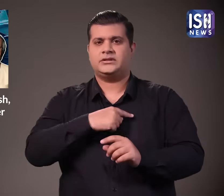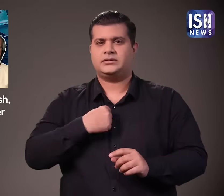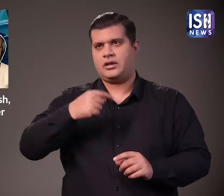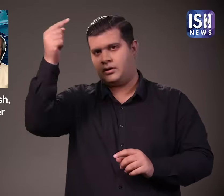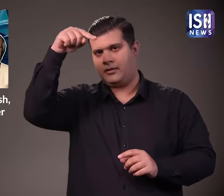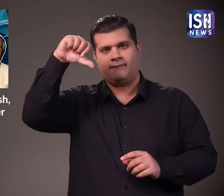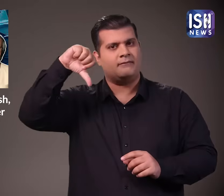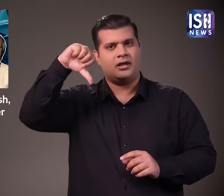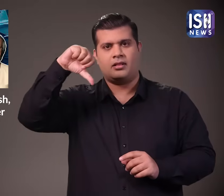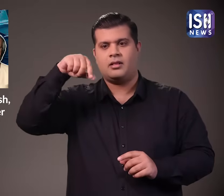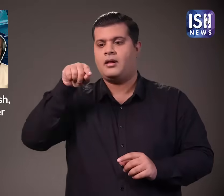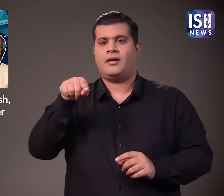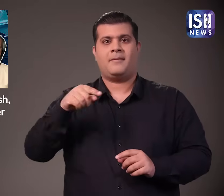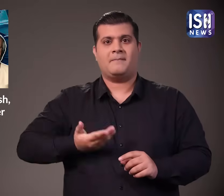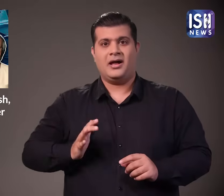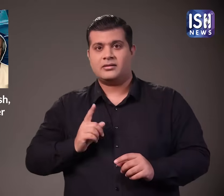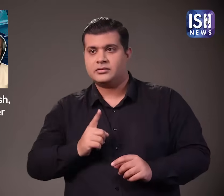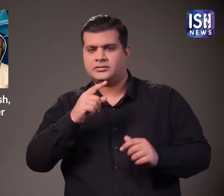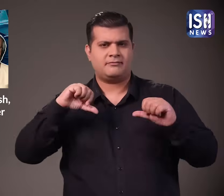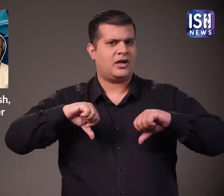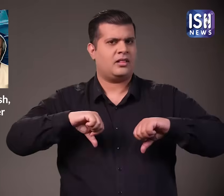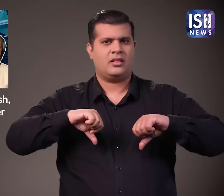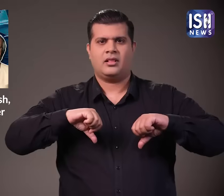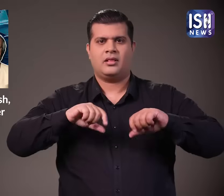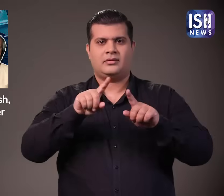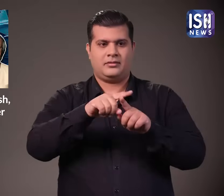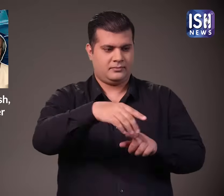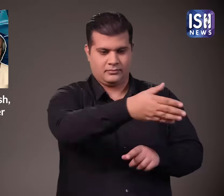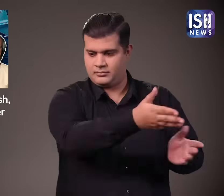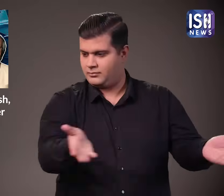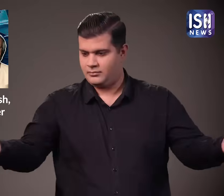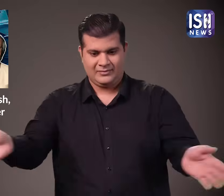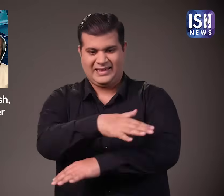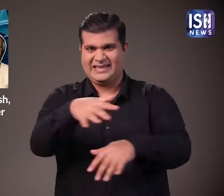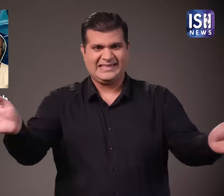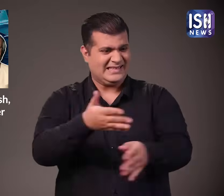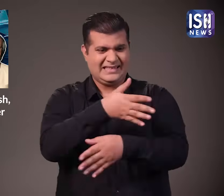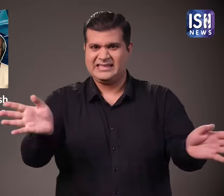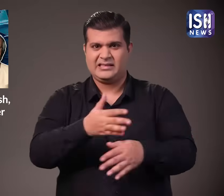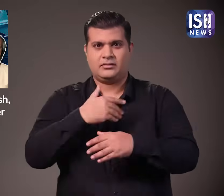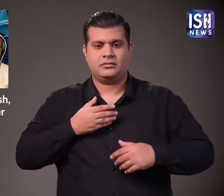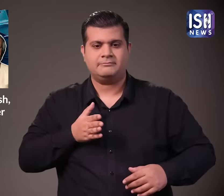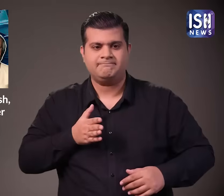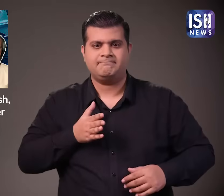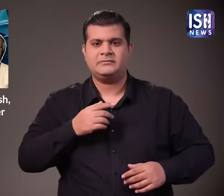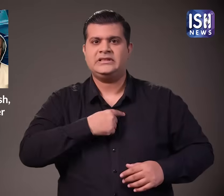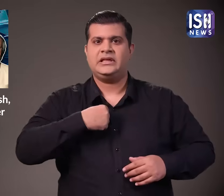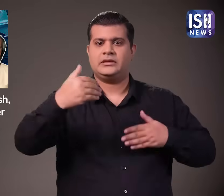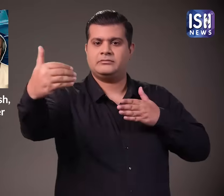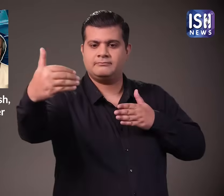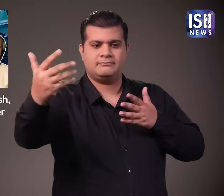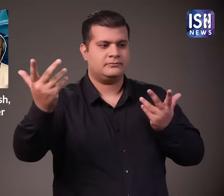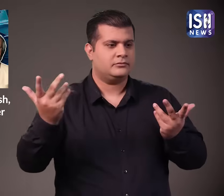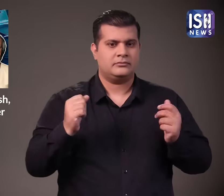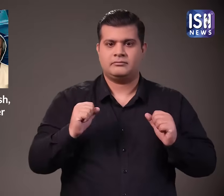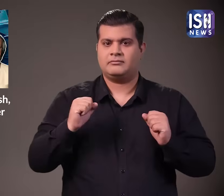China and Bangladesh cannot easily enter through this corridor because of the security.